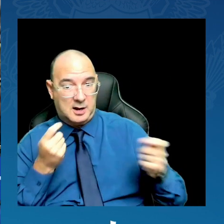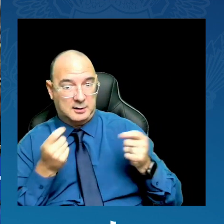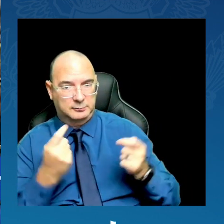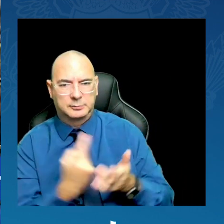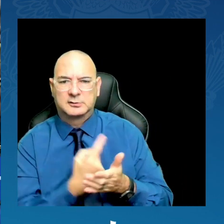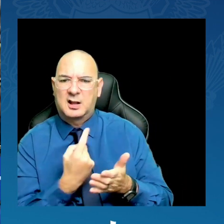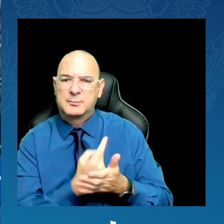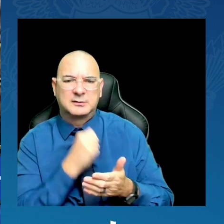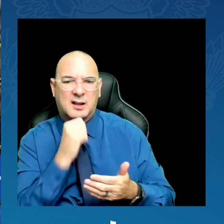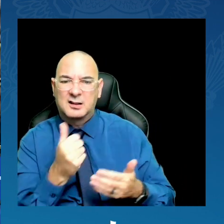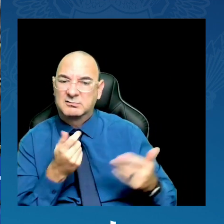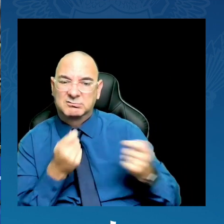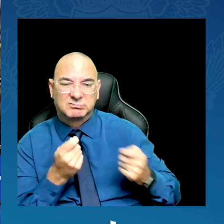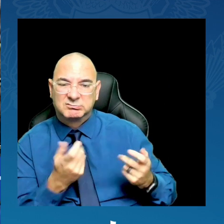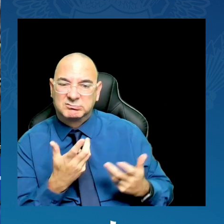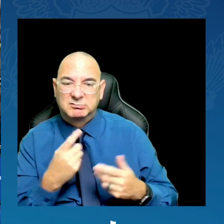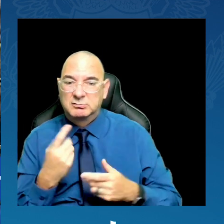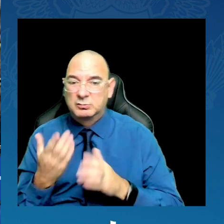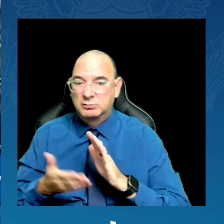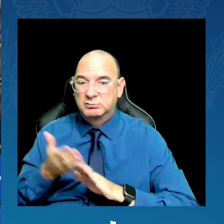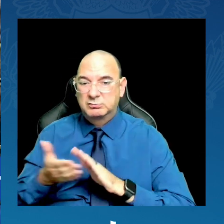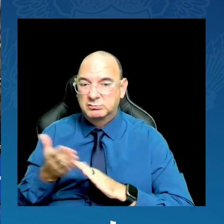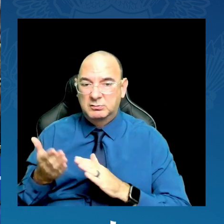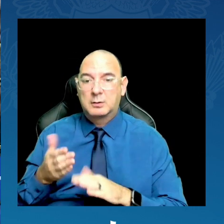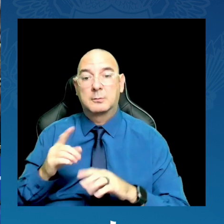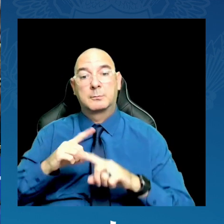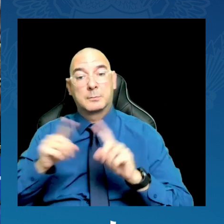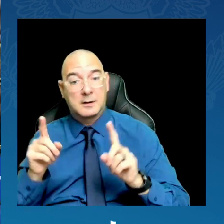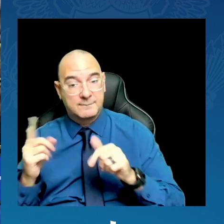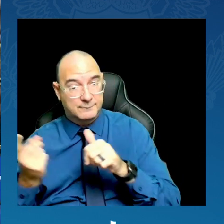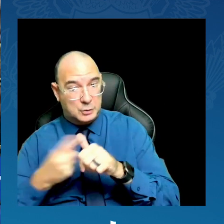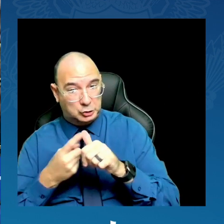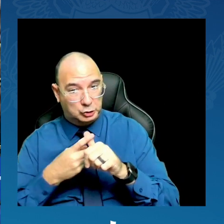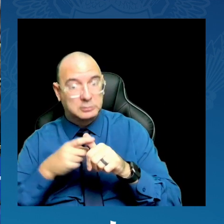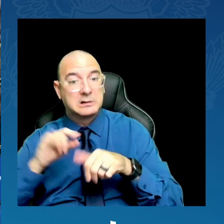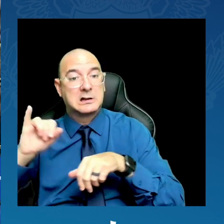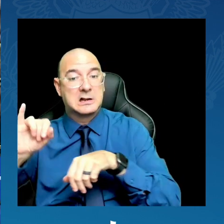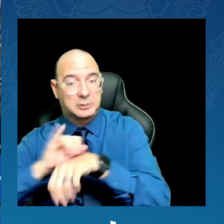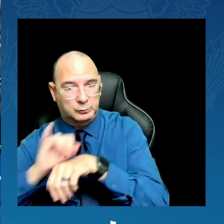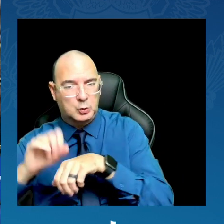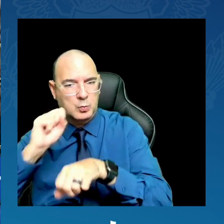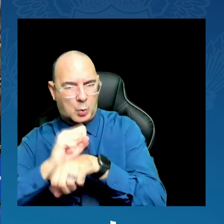So first, in industries with rapid technological change, it's important to build a collaborative process